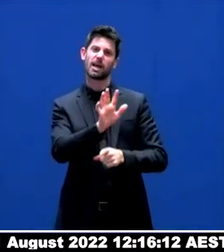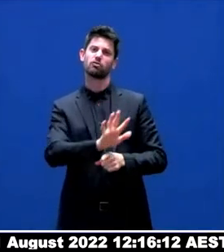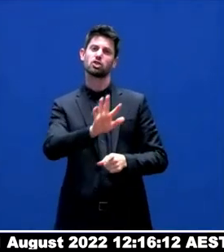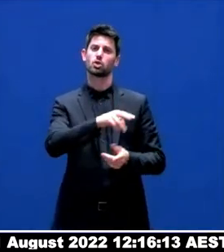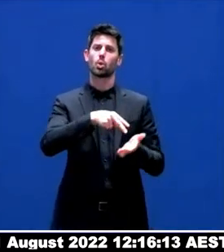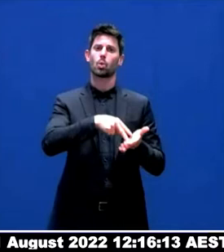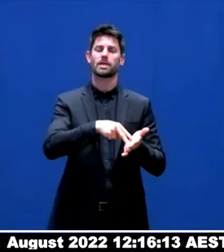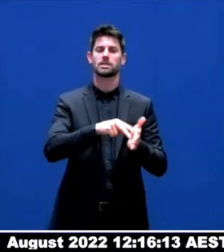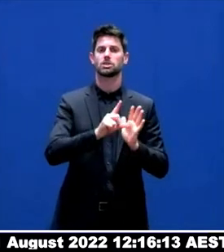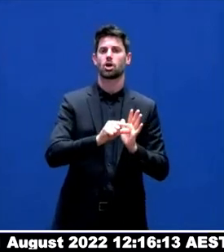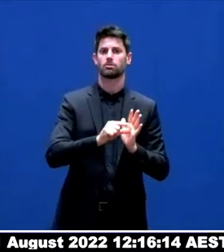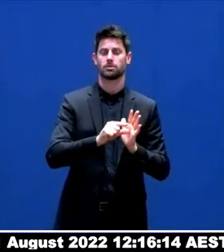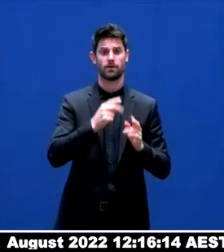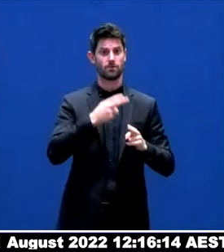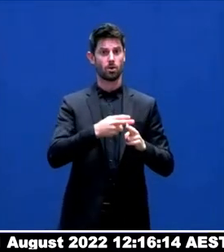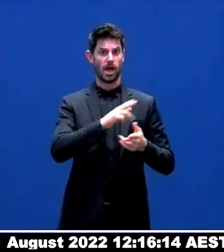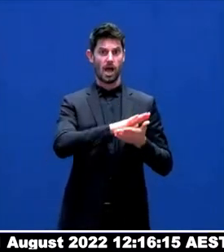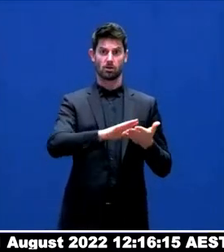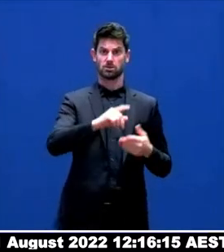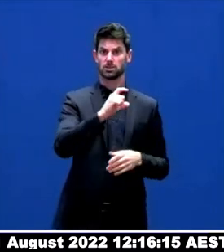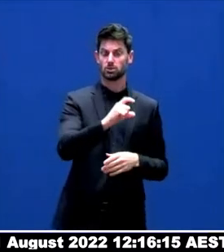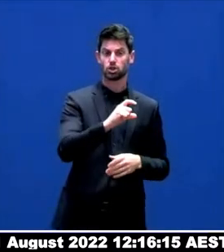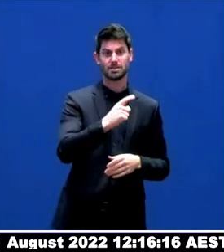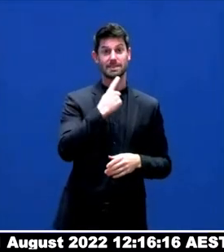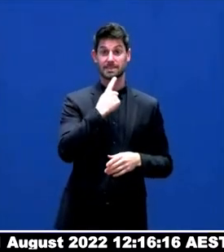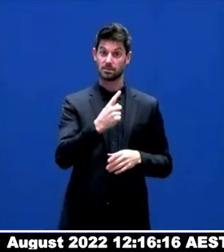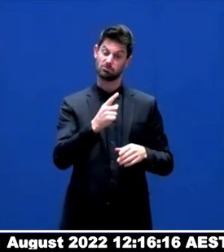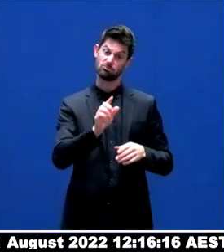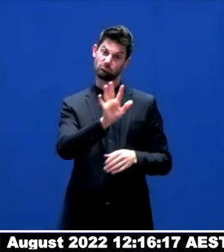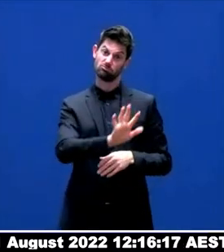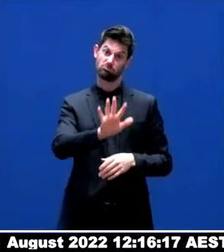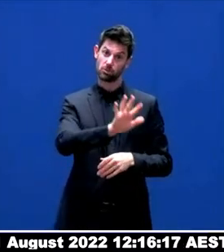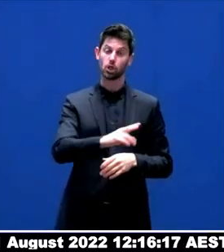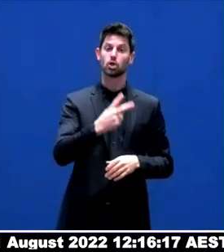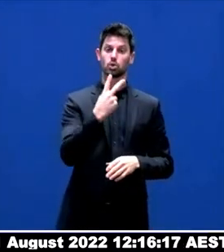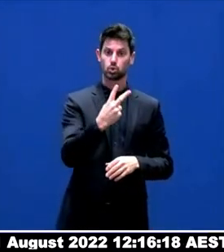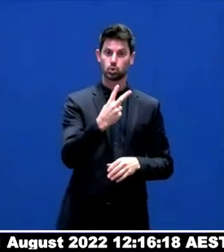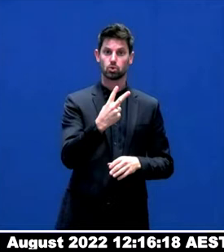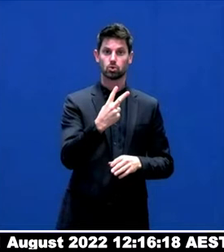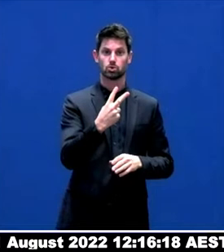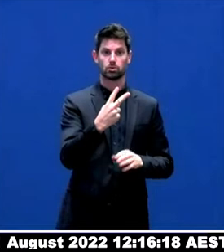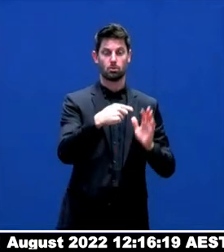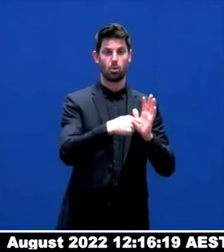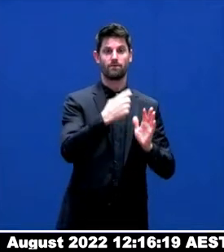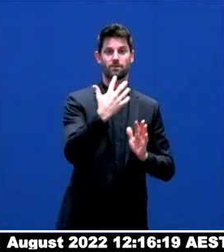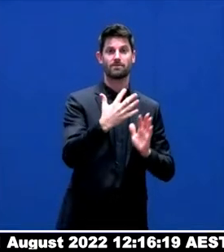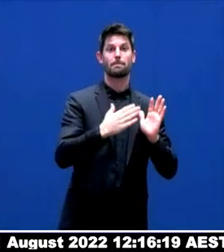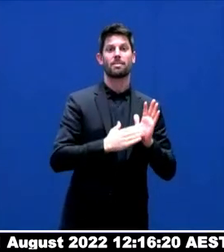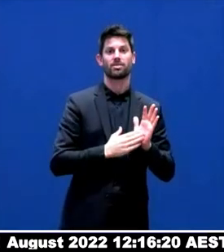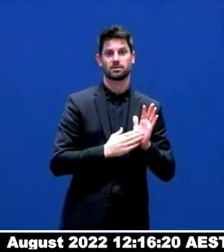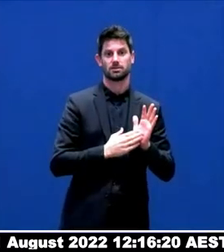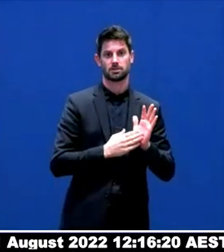housed in public housing is reported as two and a half months in 2019/2020 and two and a